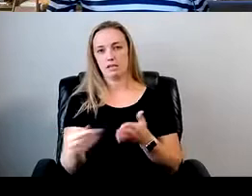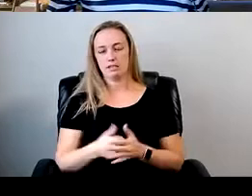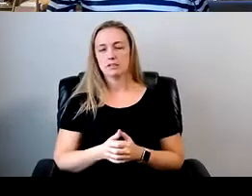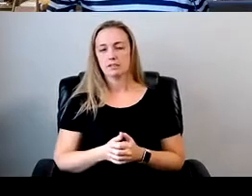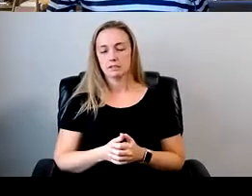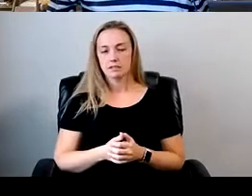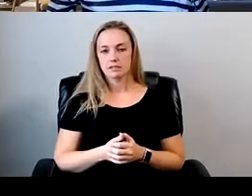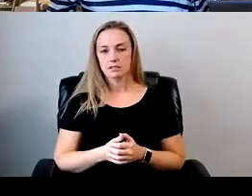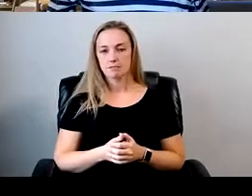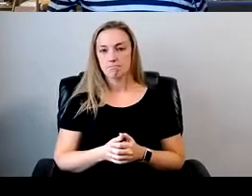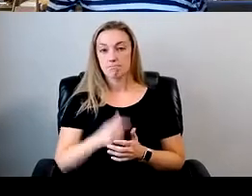So just something to keep in mind.